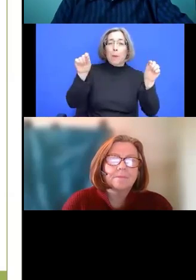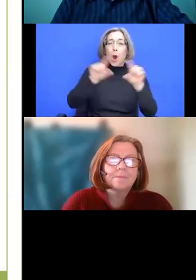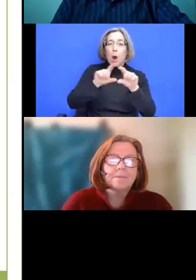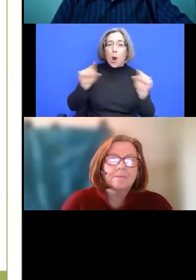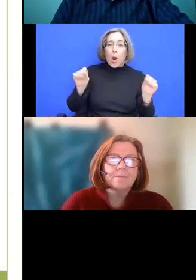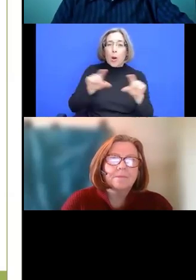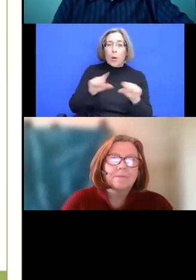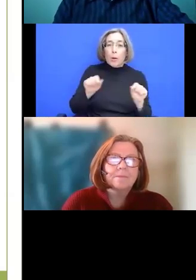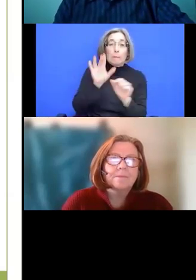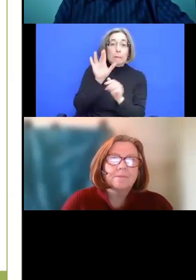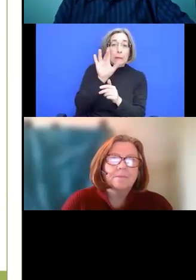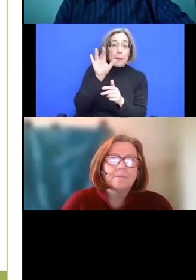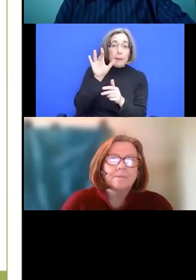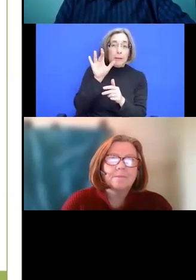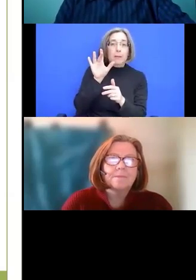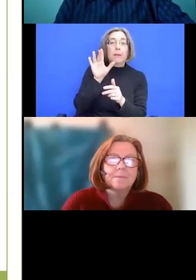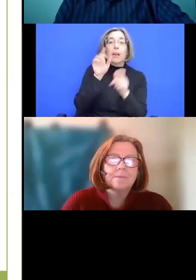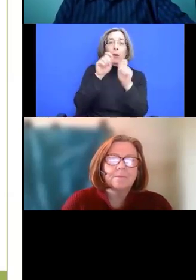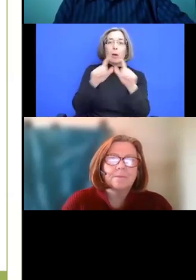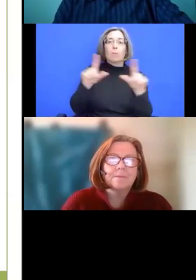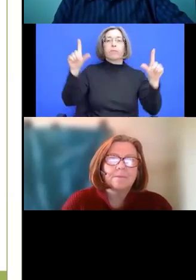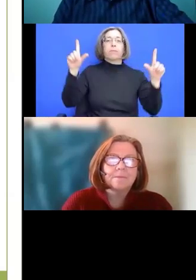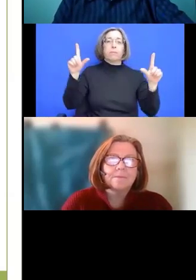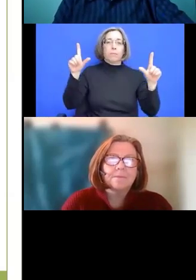It will open up and give you more detailed information.